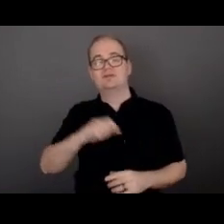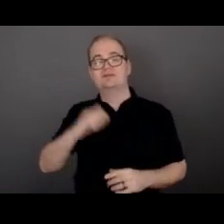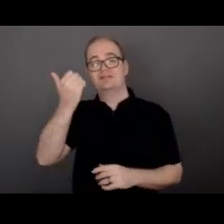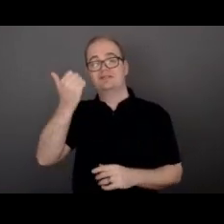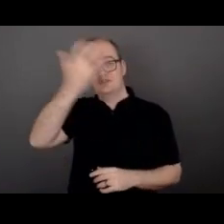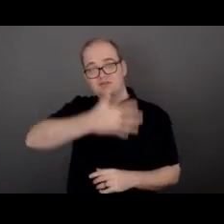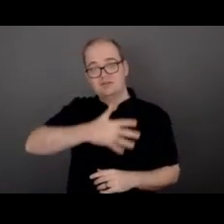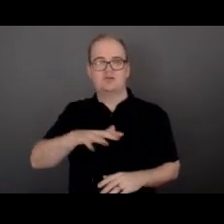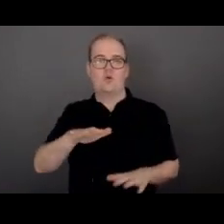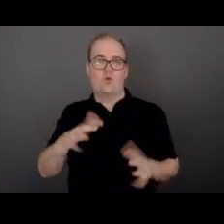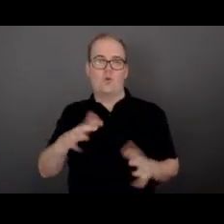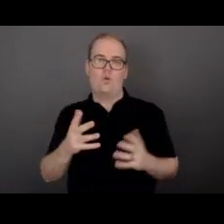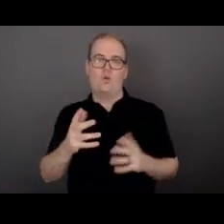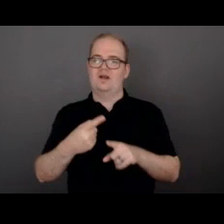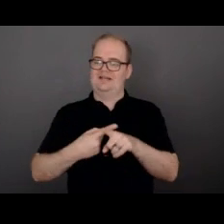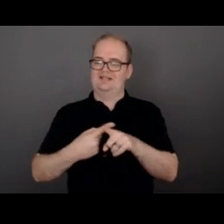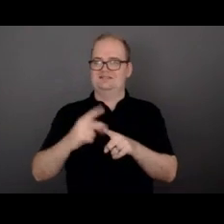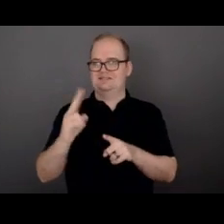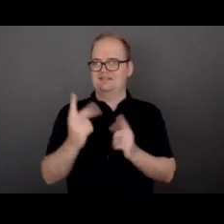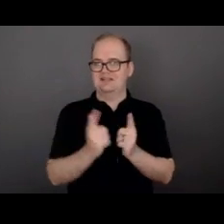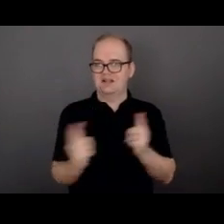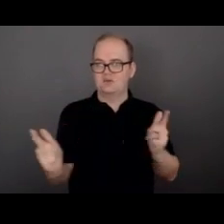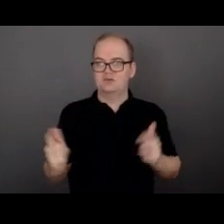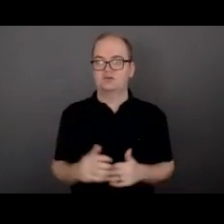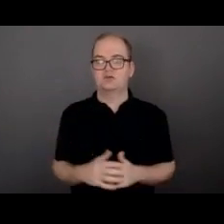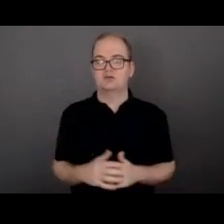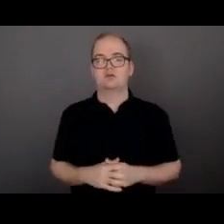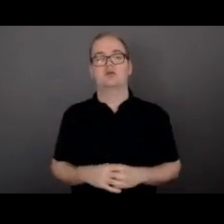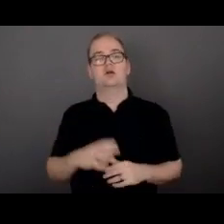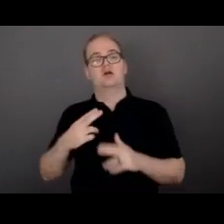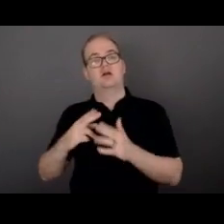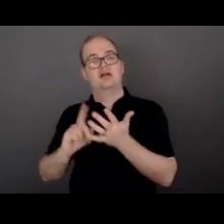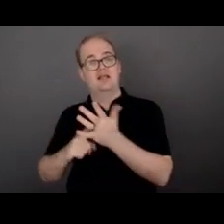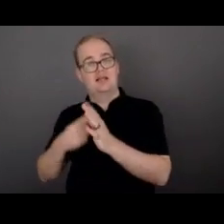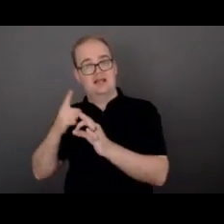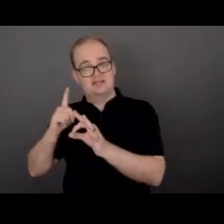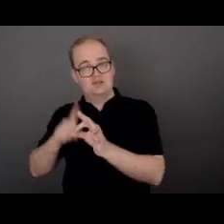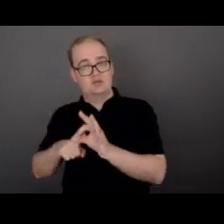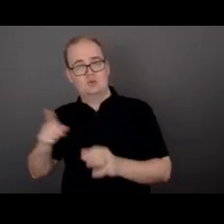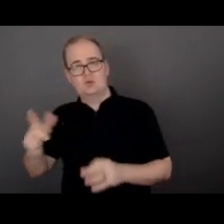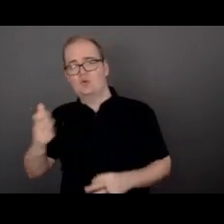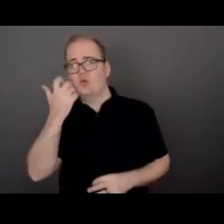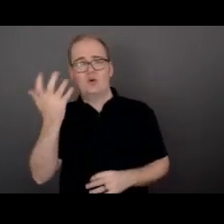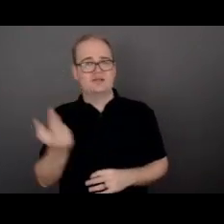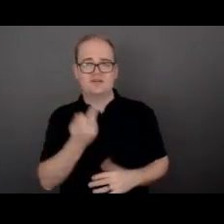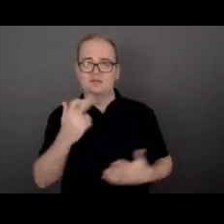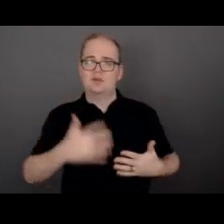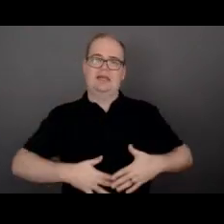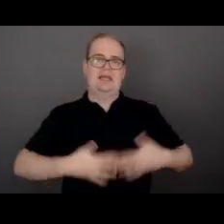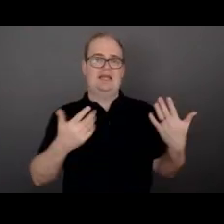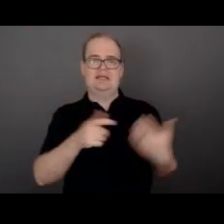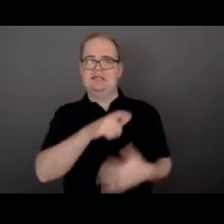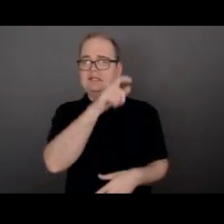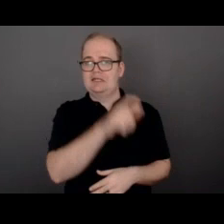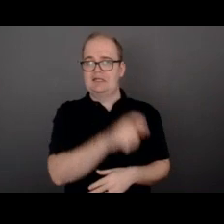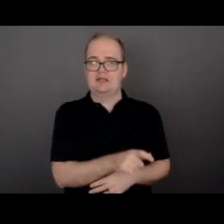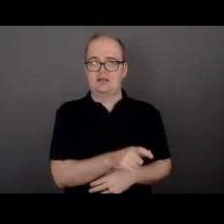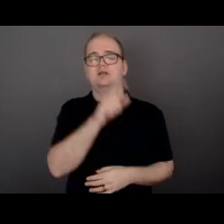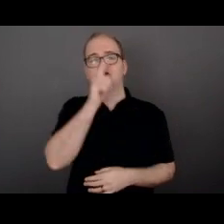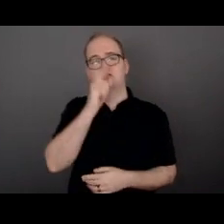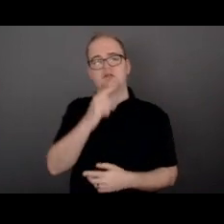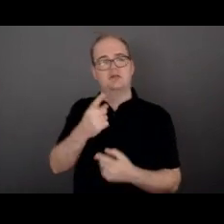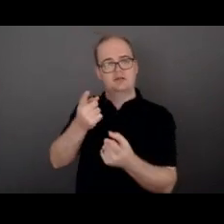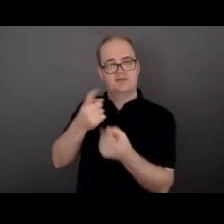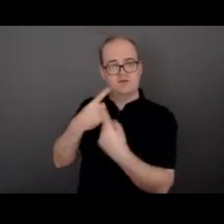for Legal Aid Queensland it's always available for any clients to get advice and assistance